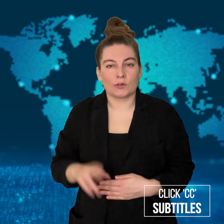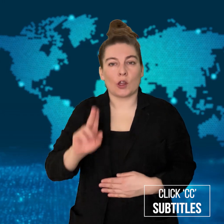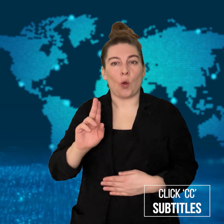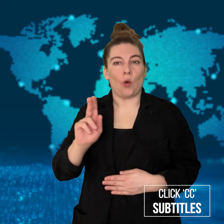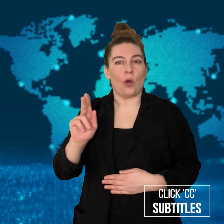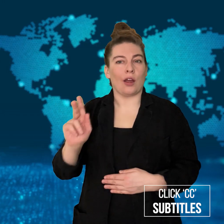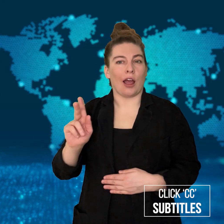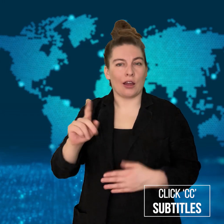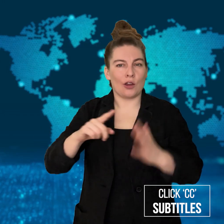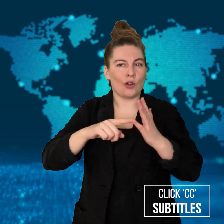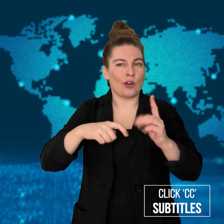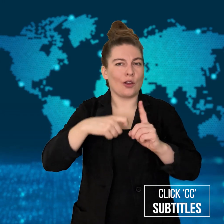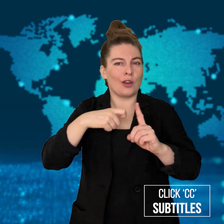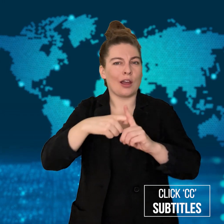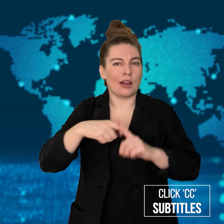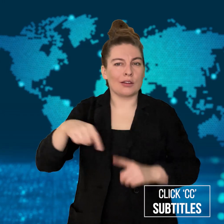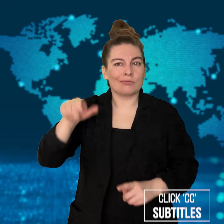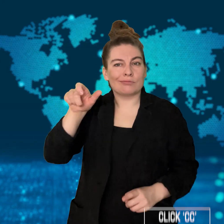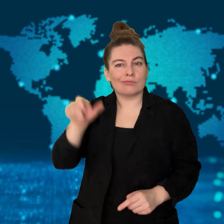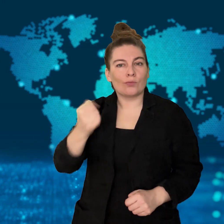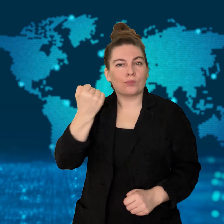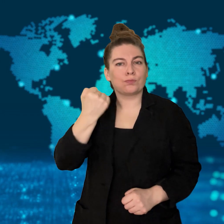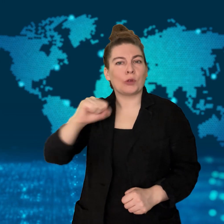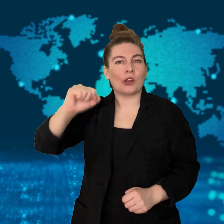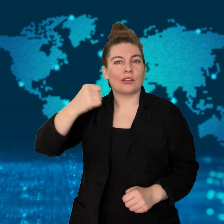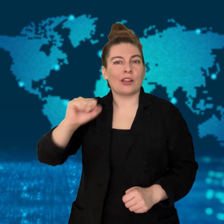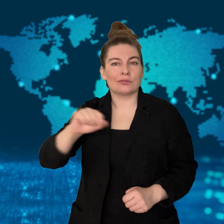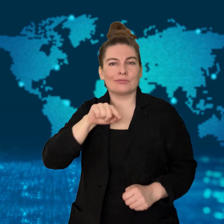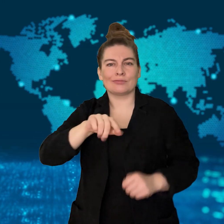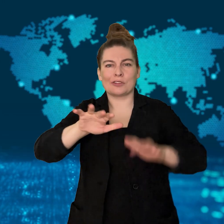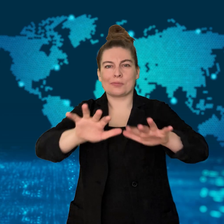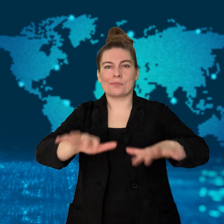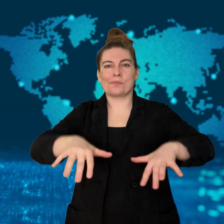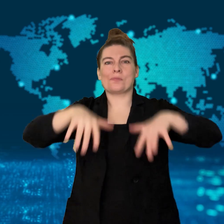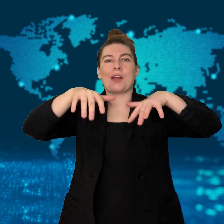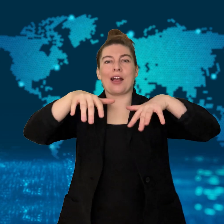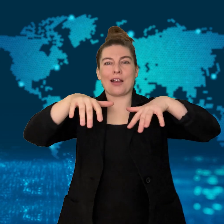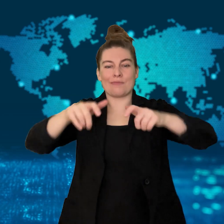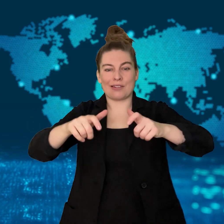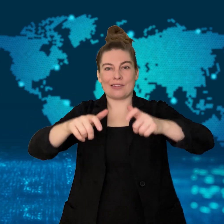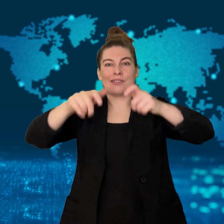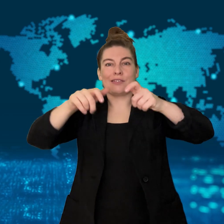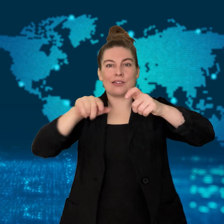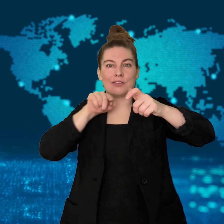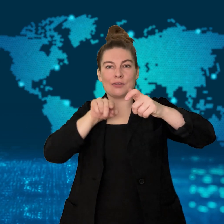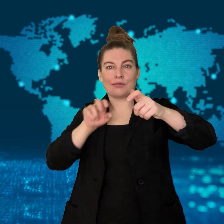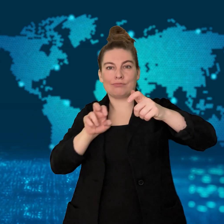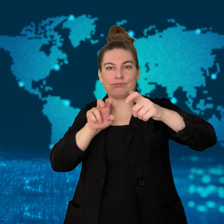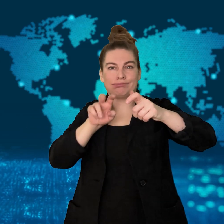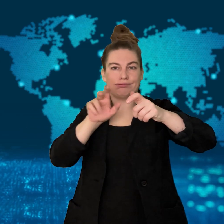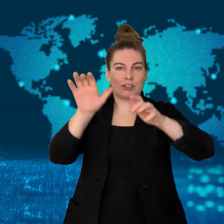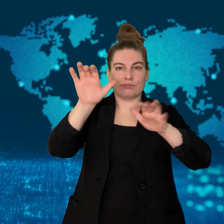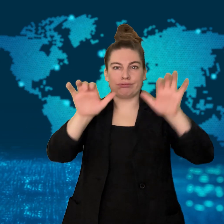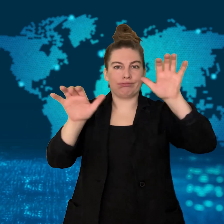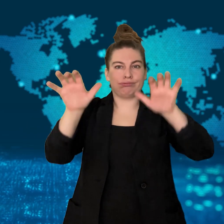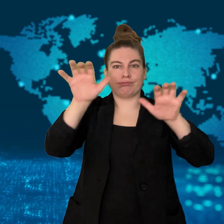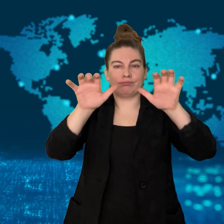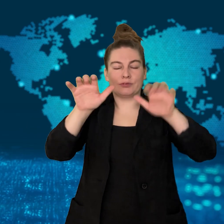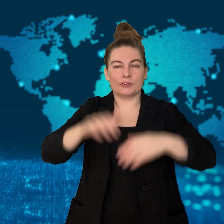Protester climbs Big Ben